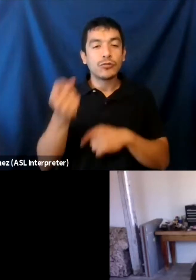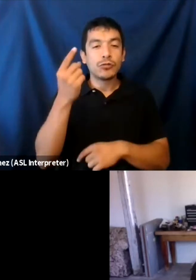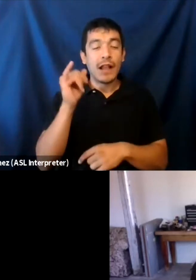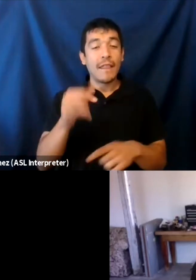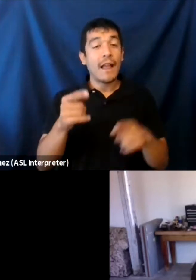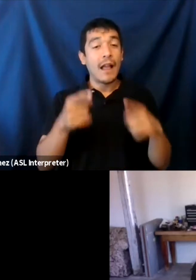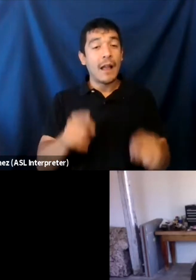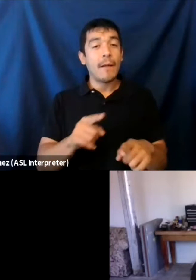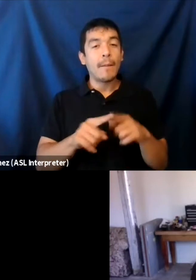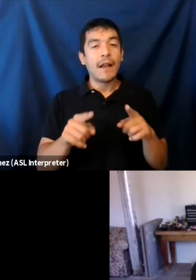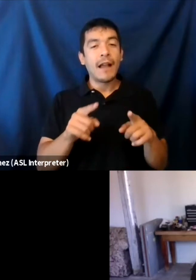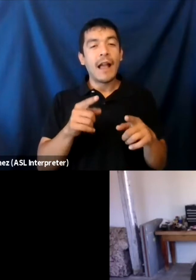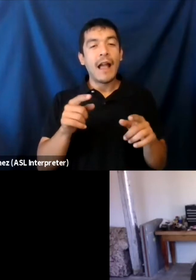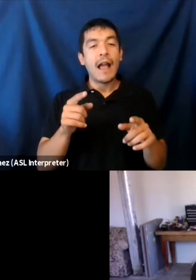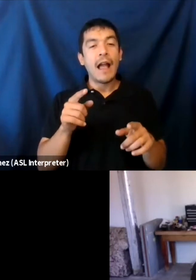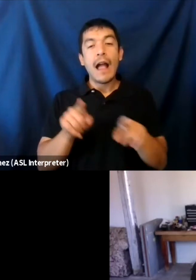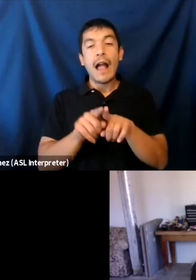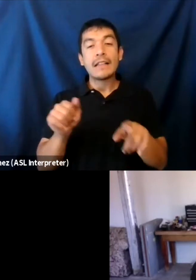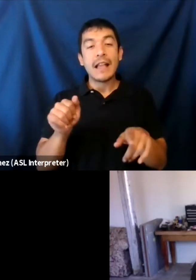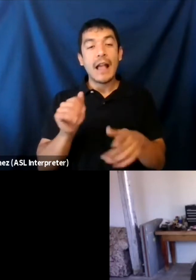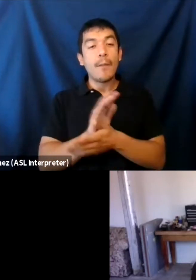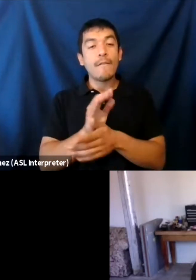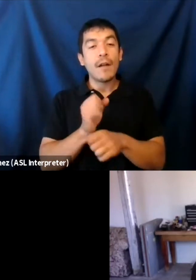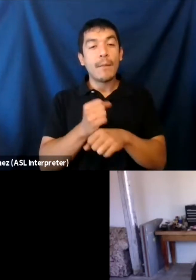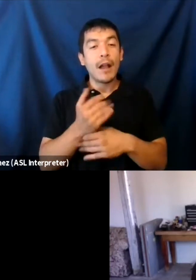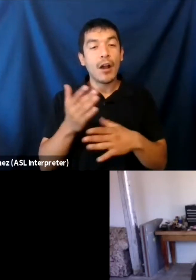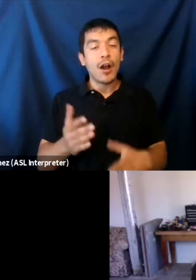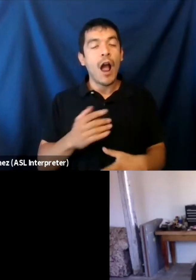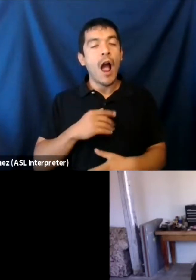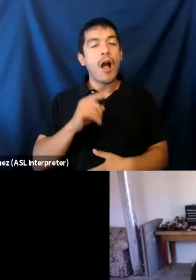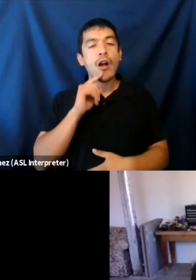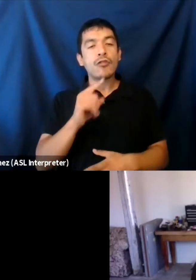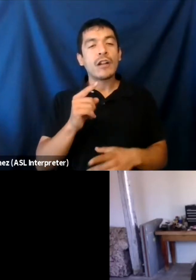But as a filmmaker, I've come to really question,